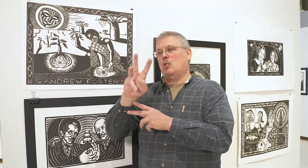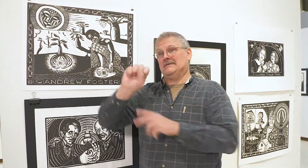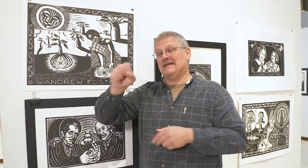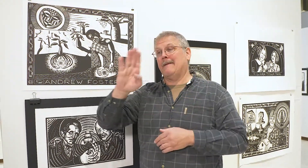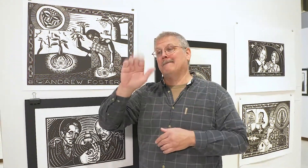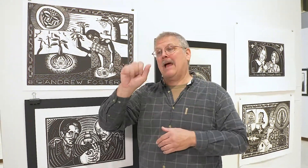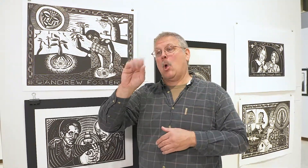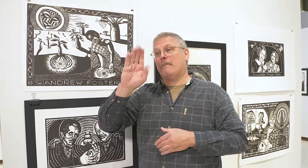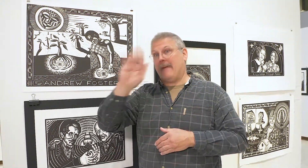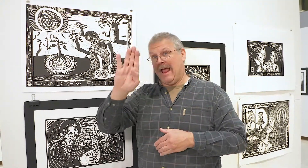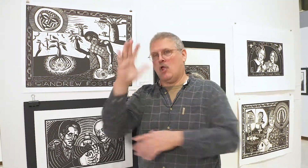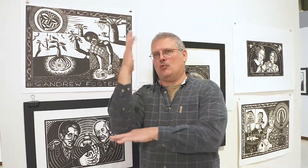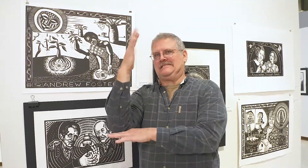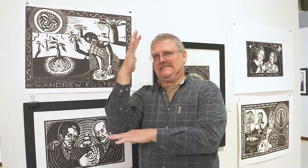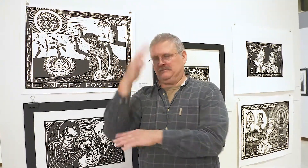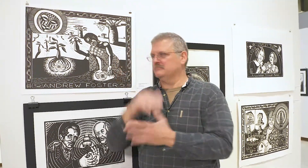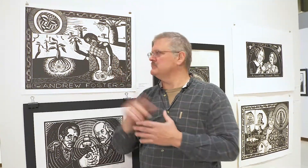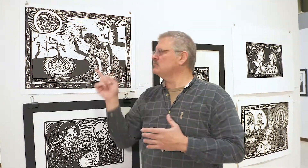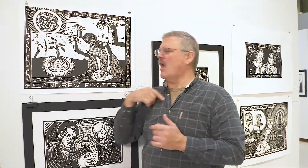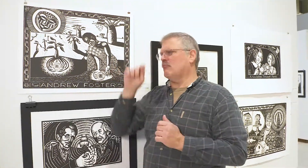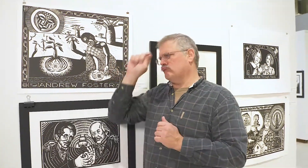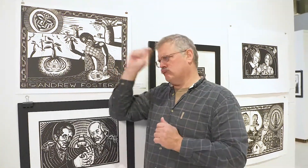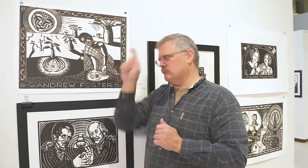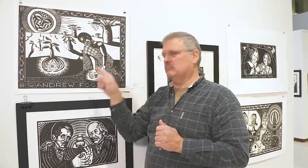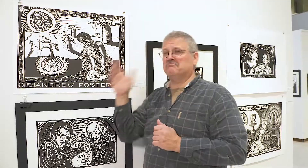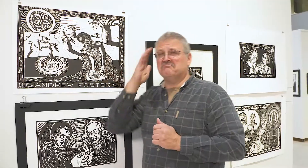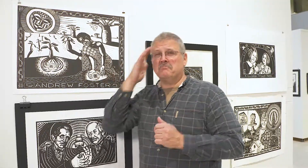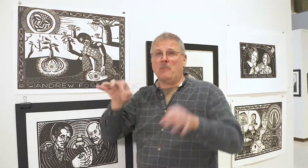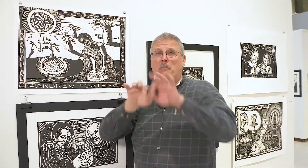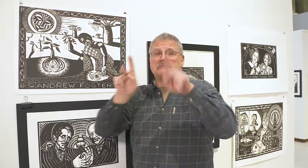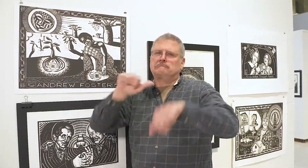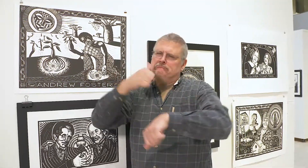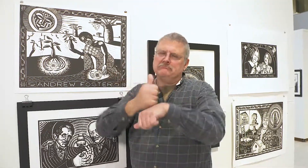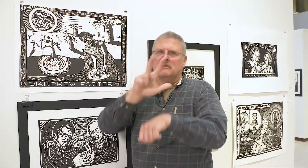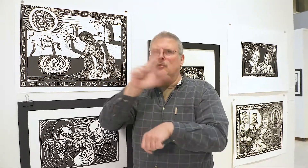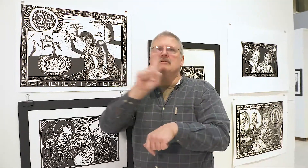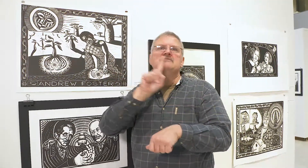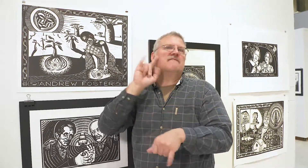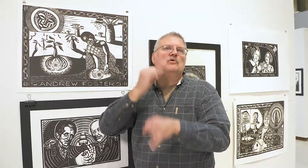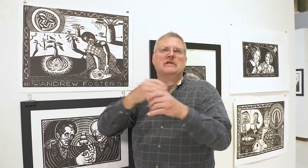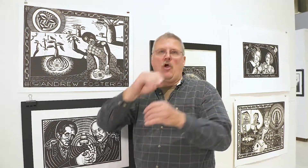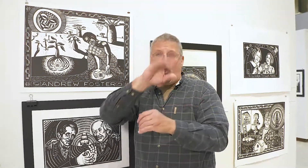This work is titled "Andrew's Baobab Tree." This pays homage to an important man